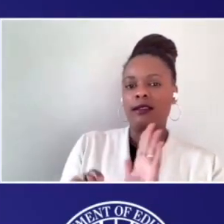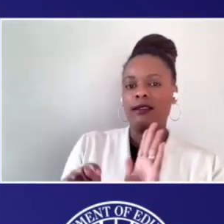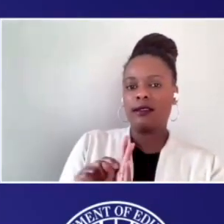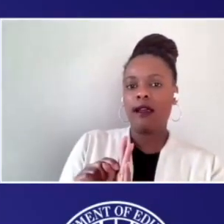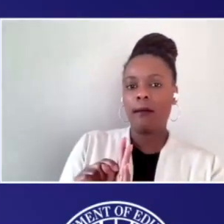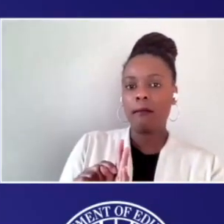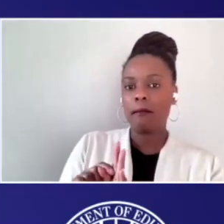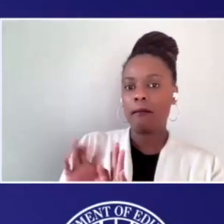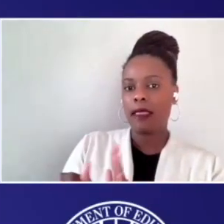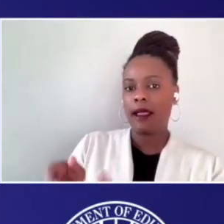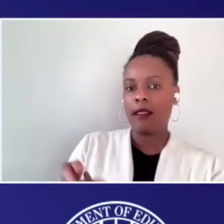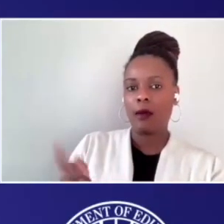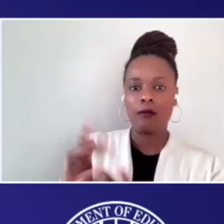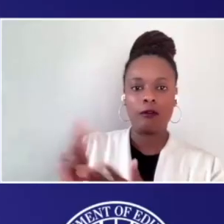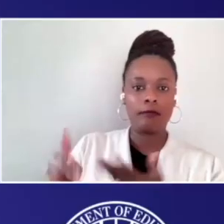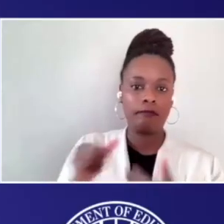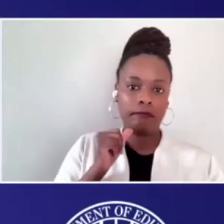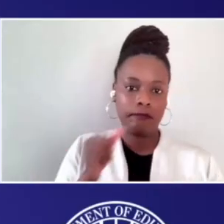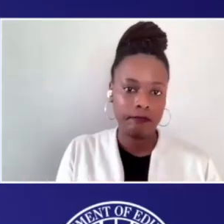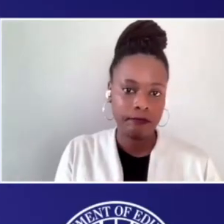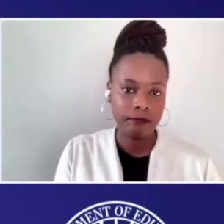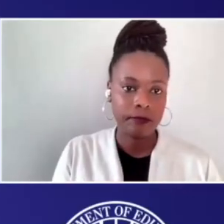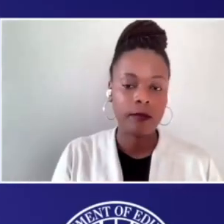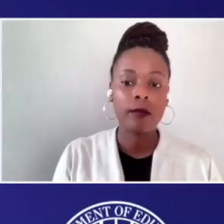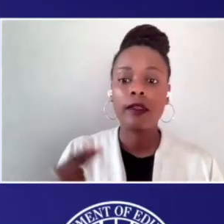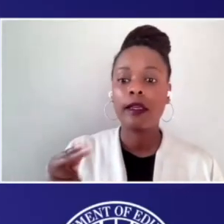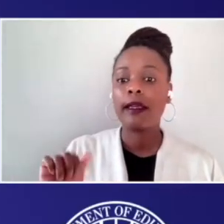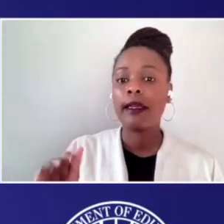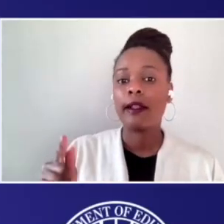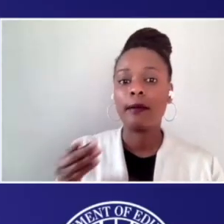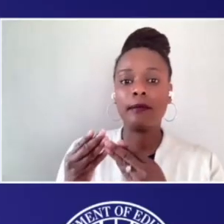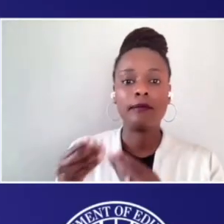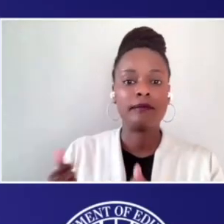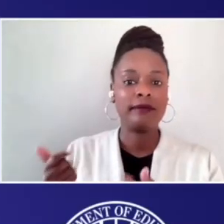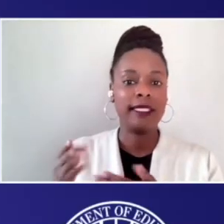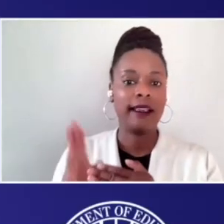program. It did end. And because it ended under the Public